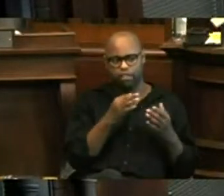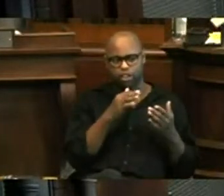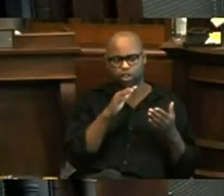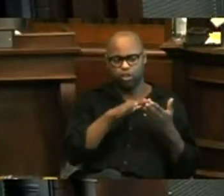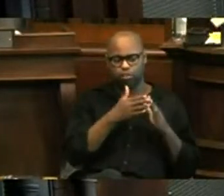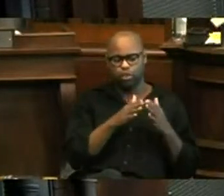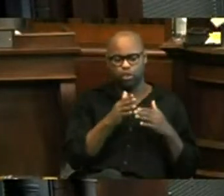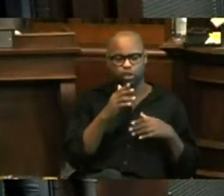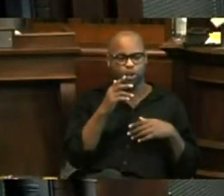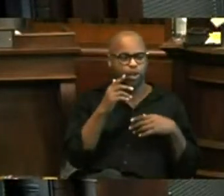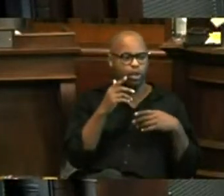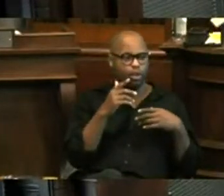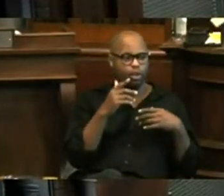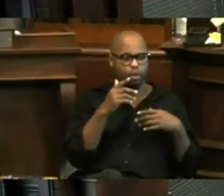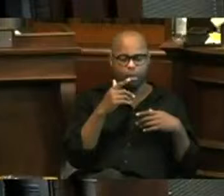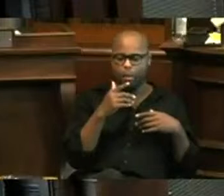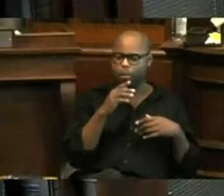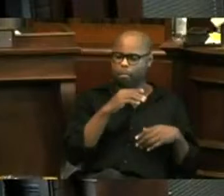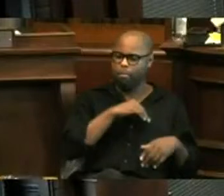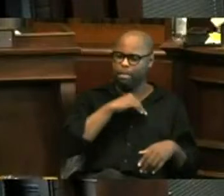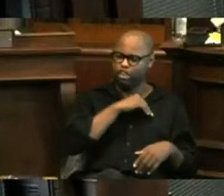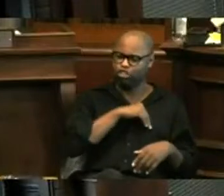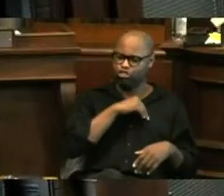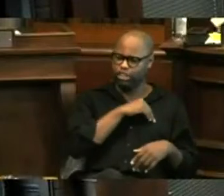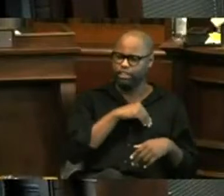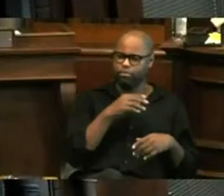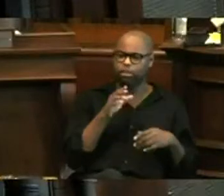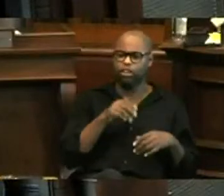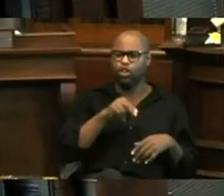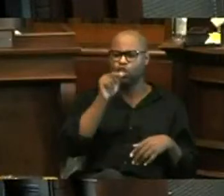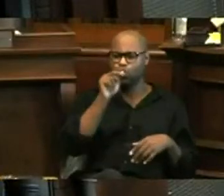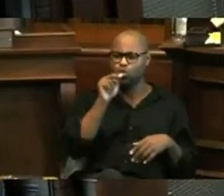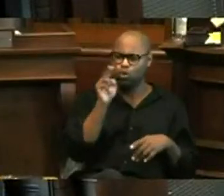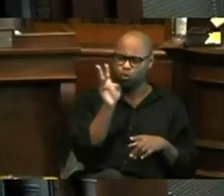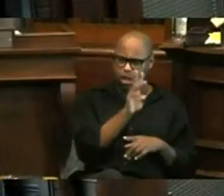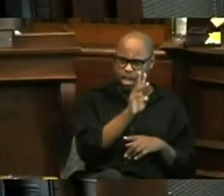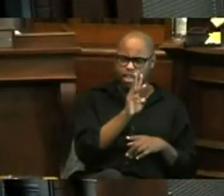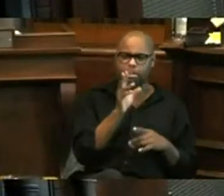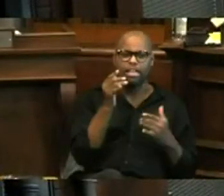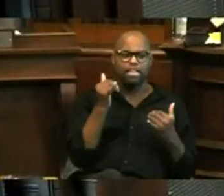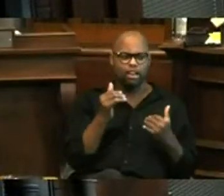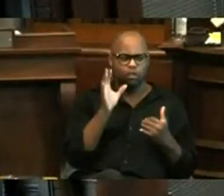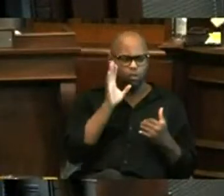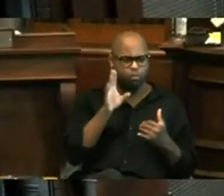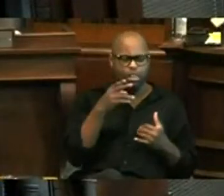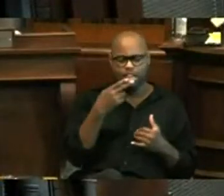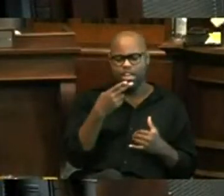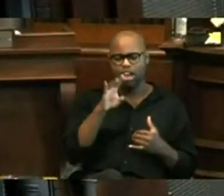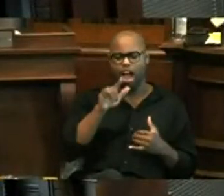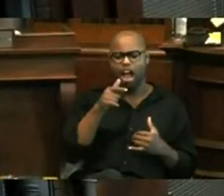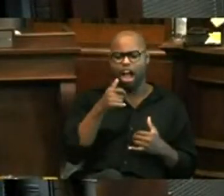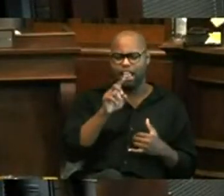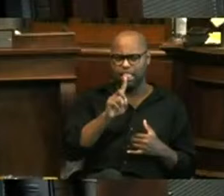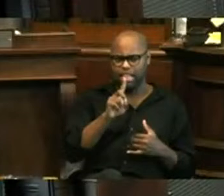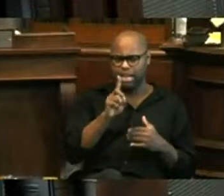Community Ministries was going to be doing this service in the